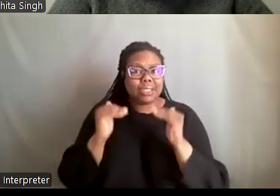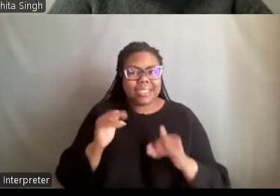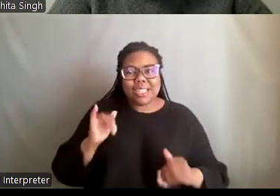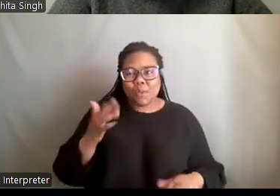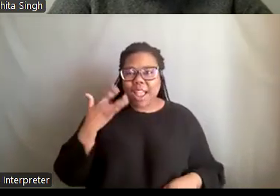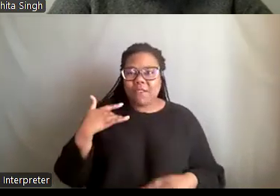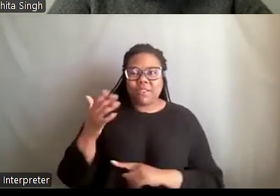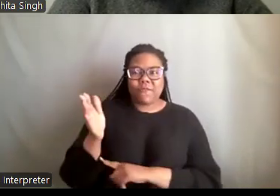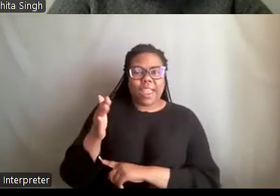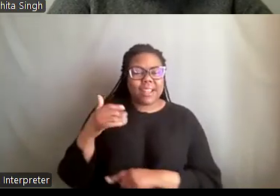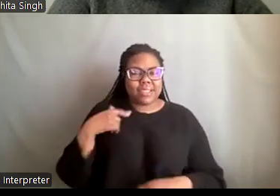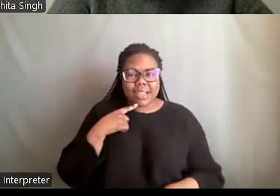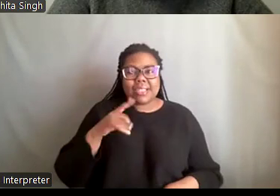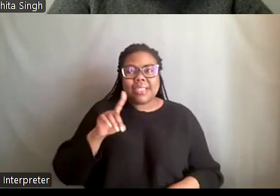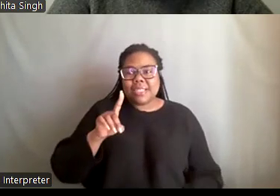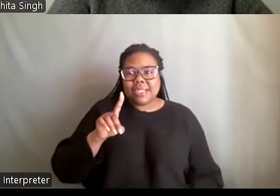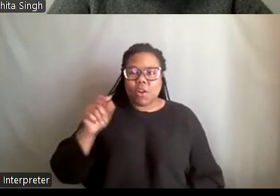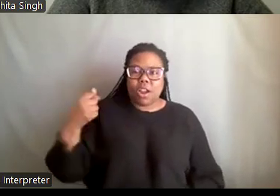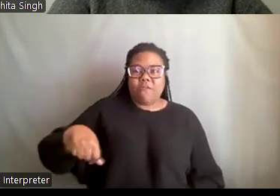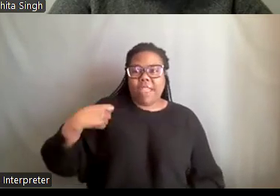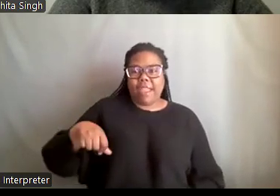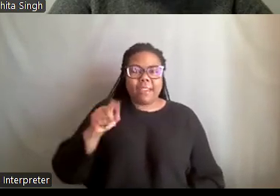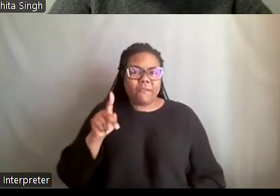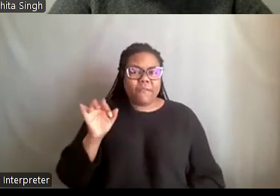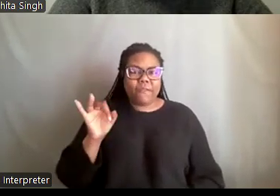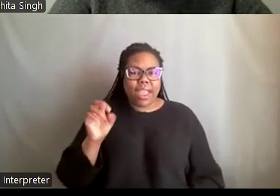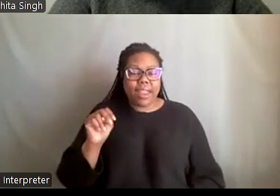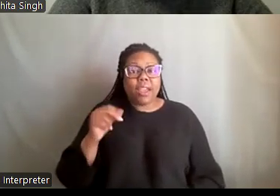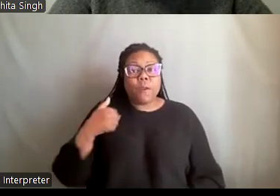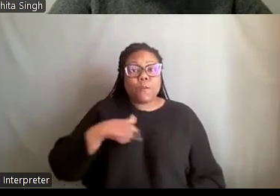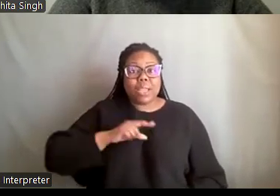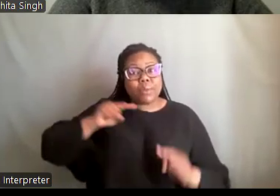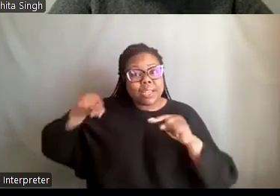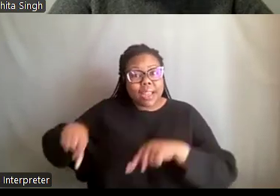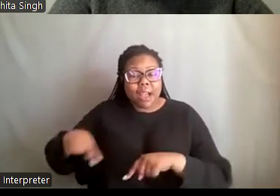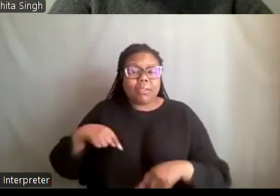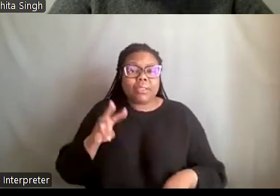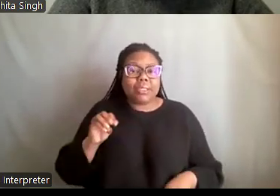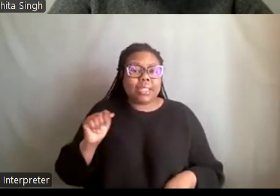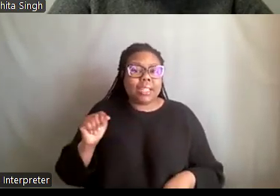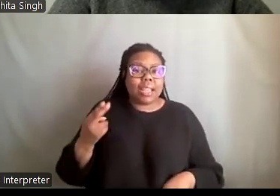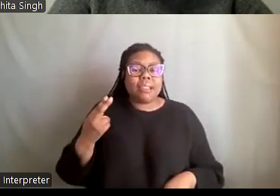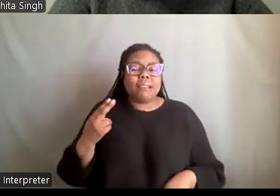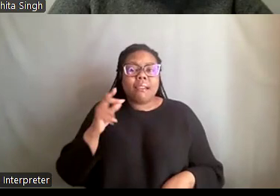talking about disability justice. It's why I have this band that says disability justice is spiritual. We were